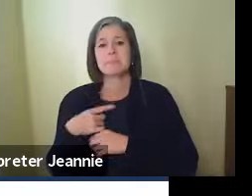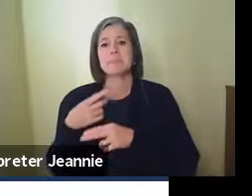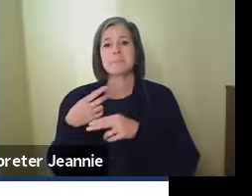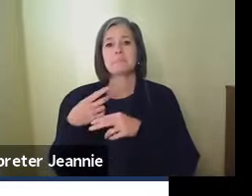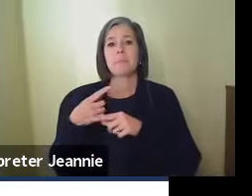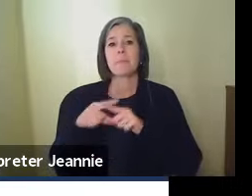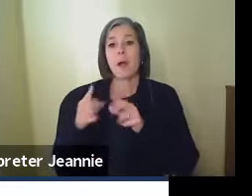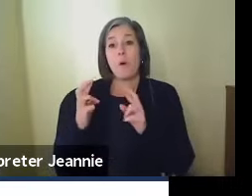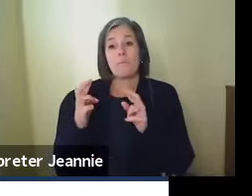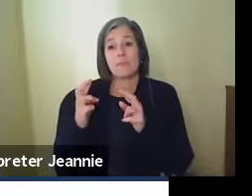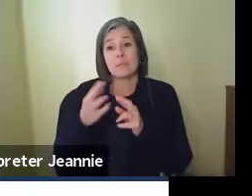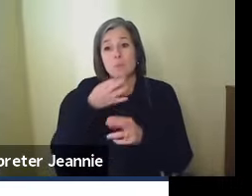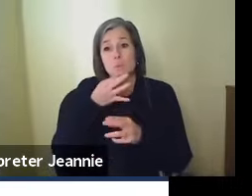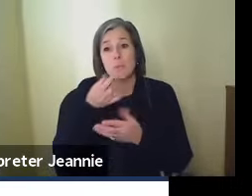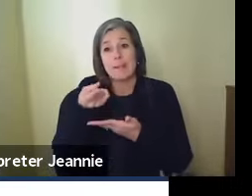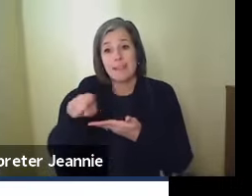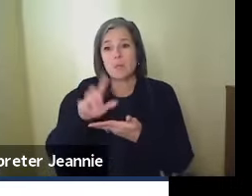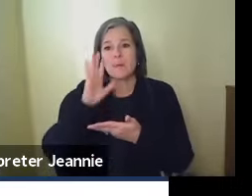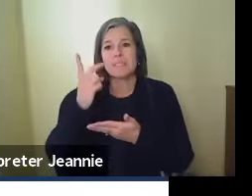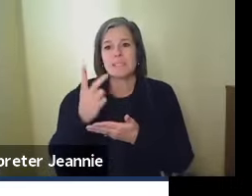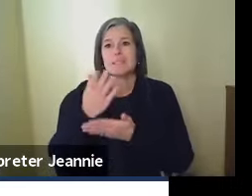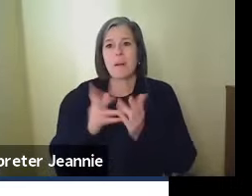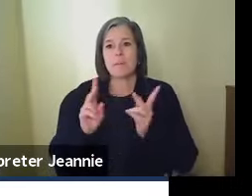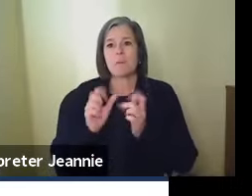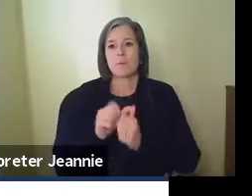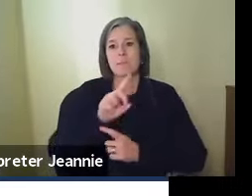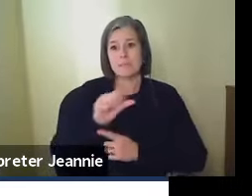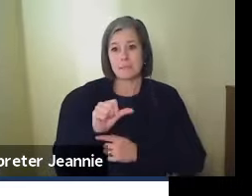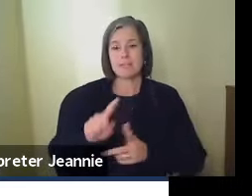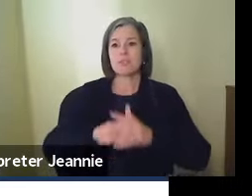next week we will begin seeing some people with disabilities begin to get the vaccine.